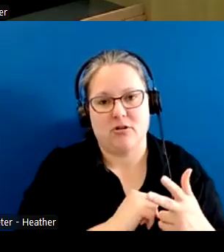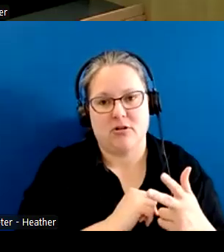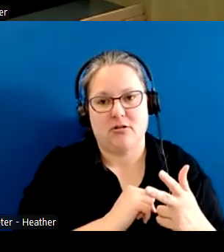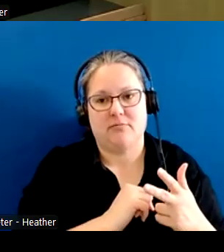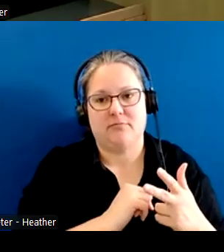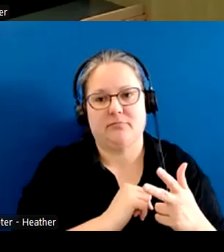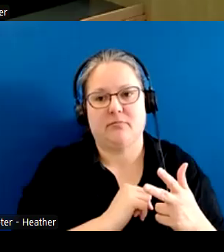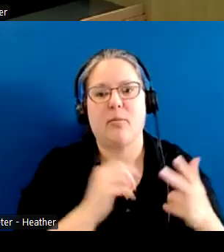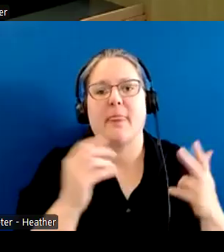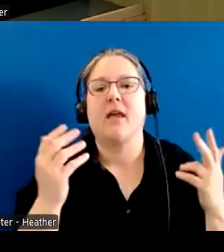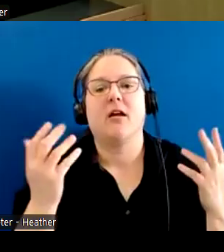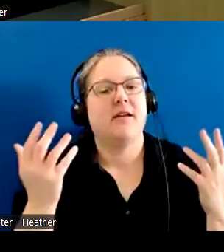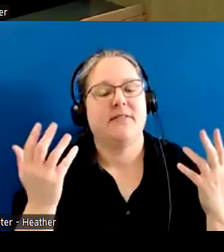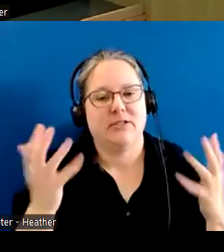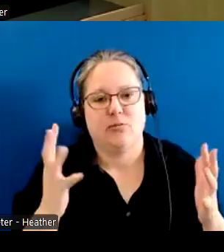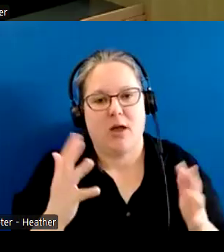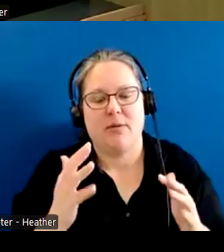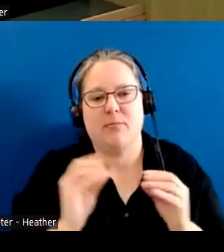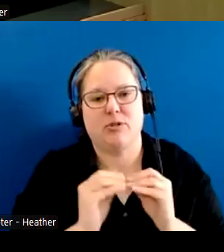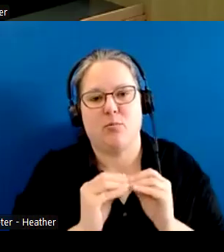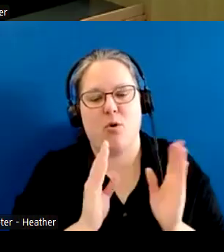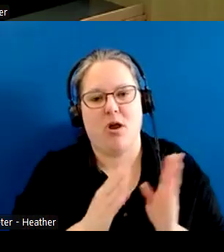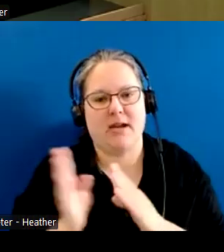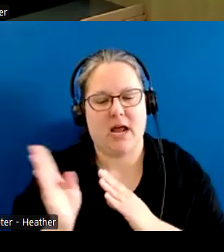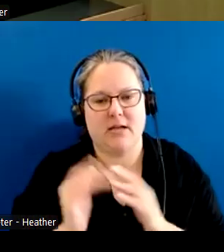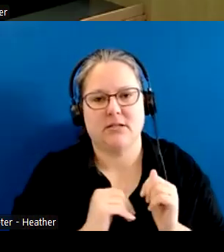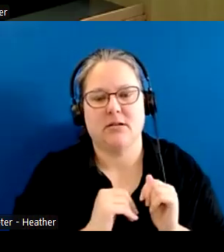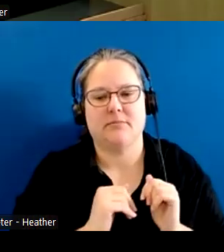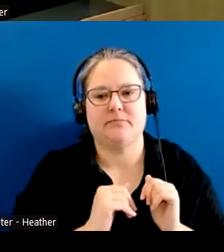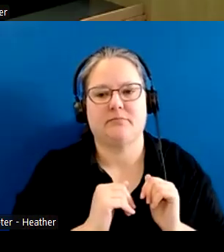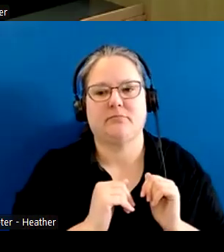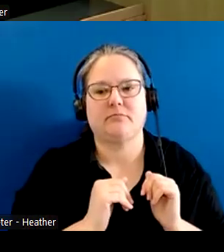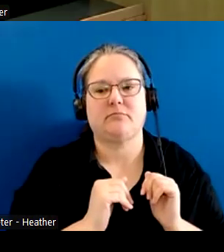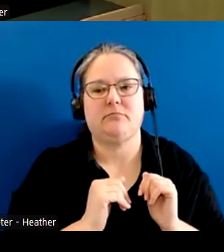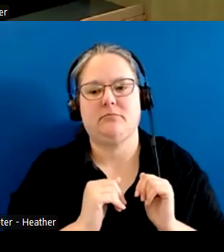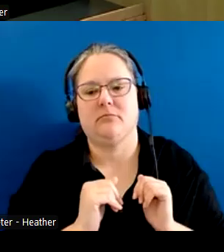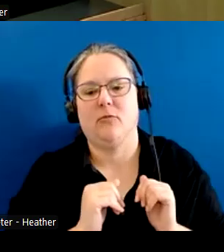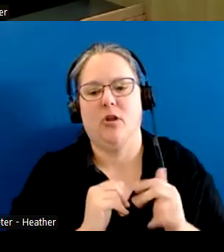this was already happening but this is way more organized than when I was there. Um the questions